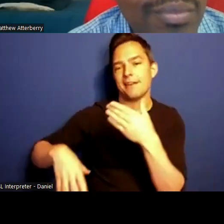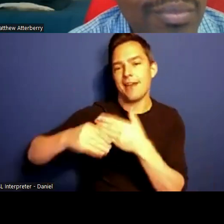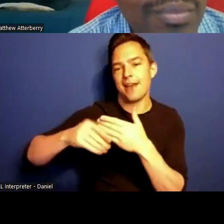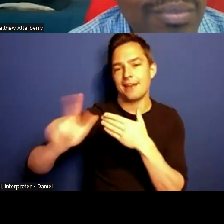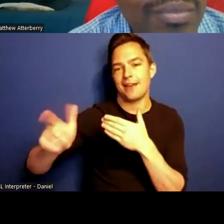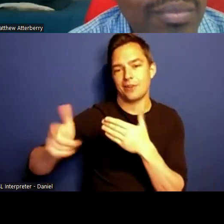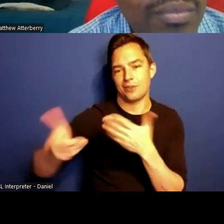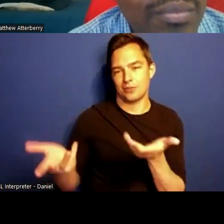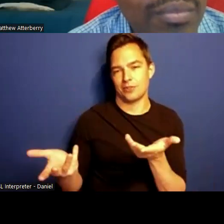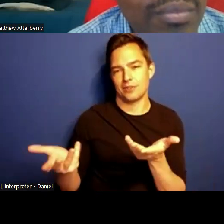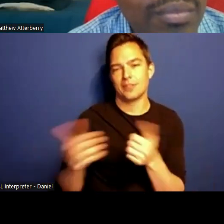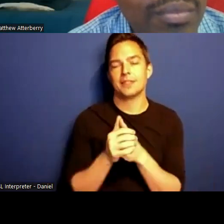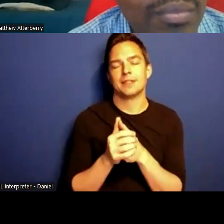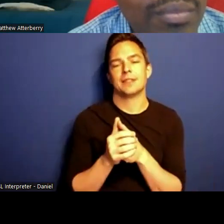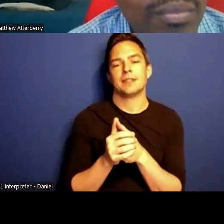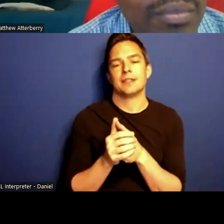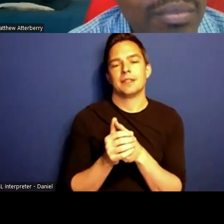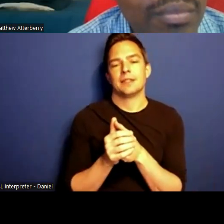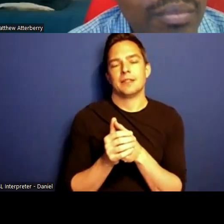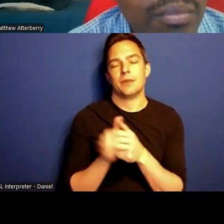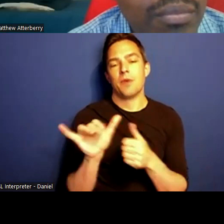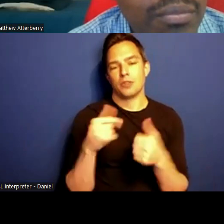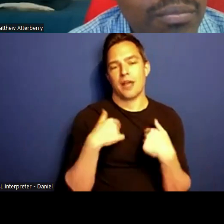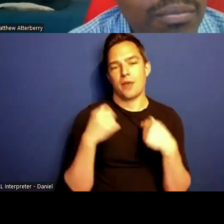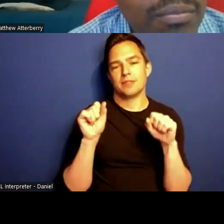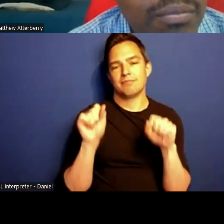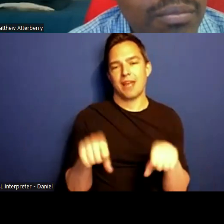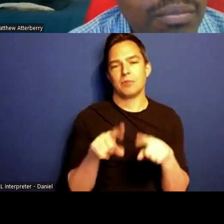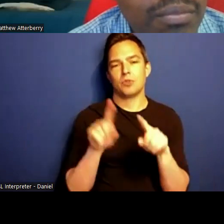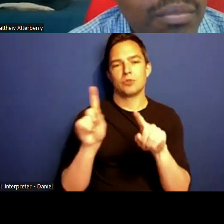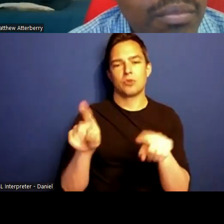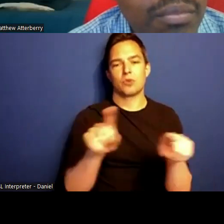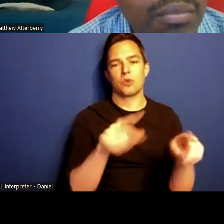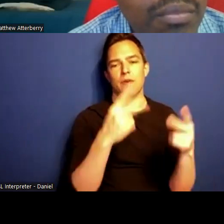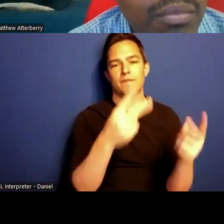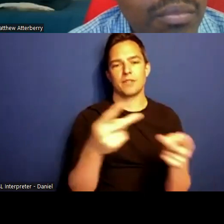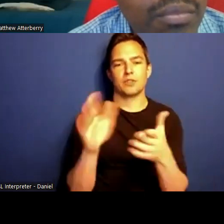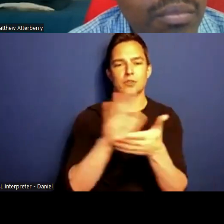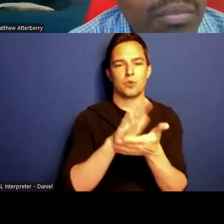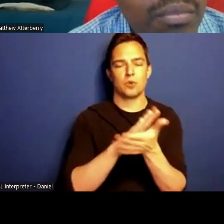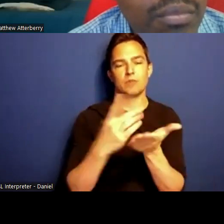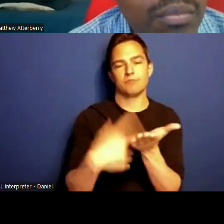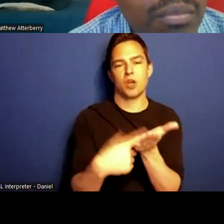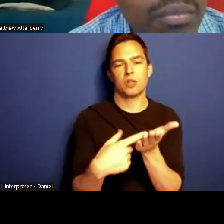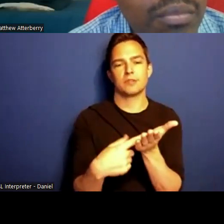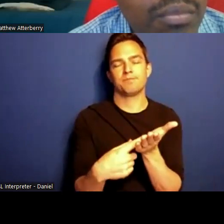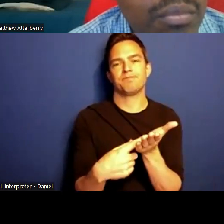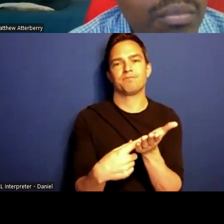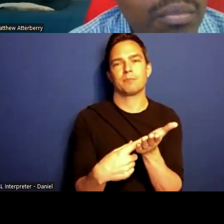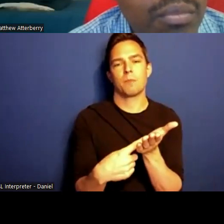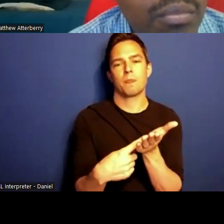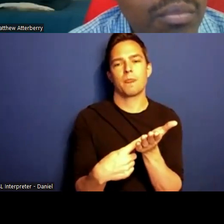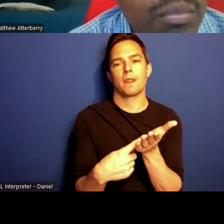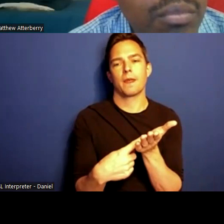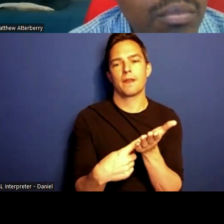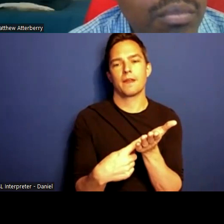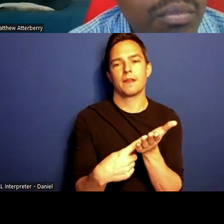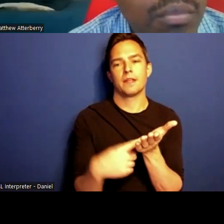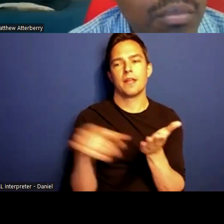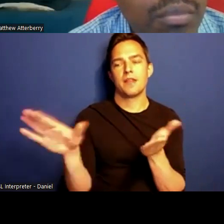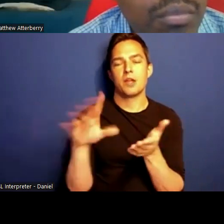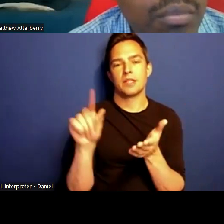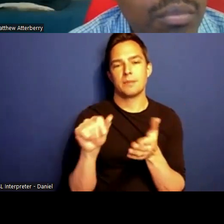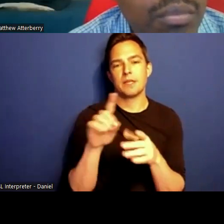And I was able to visit some schools and talk to like their disability department, like the Office